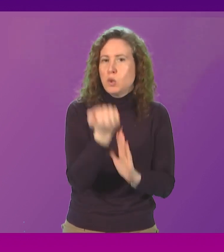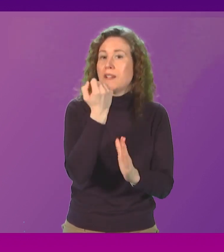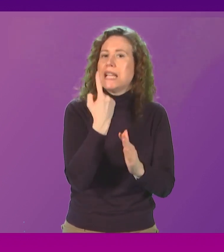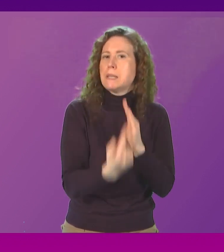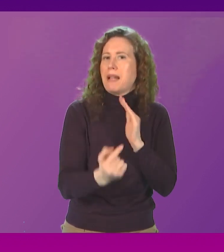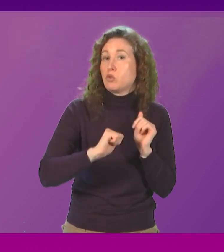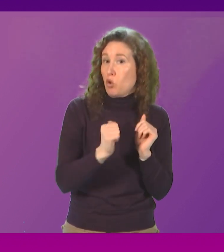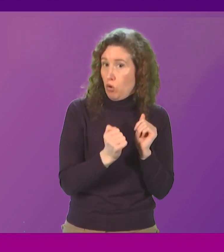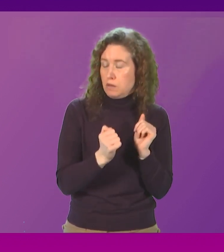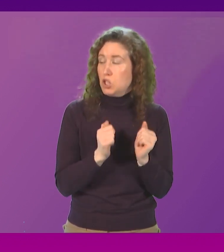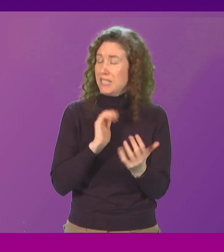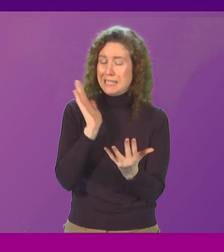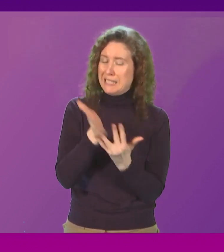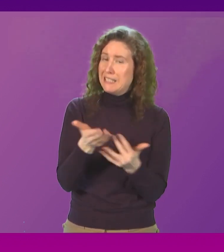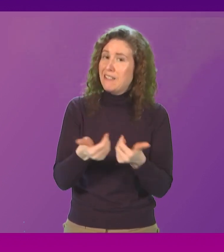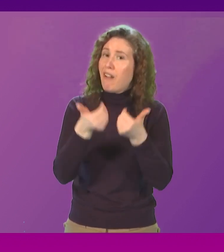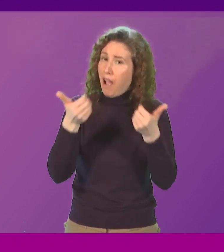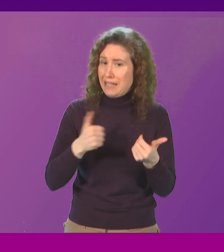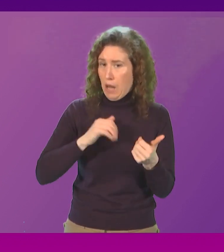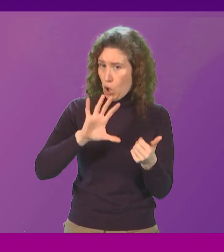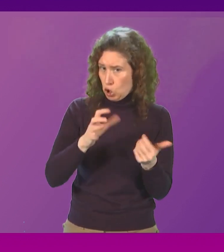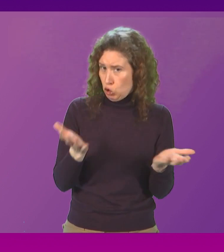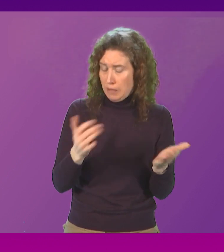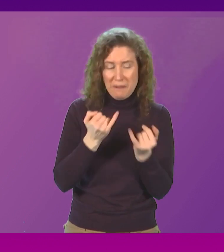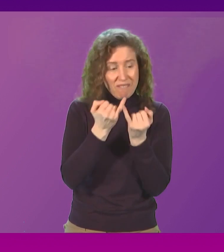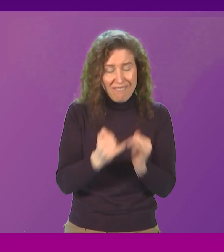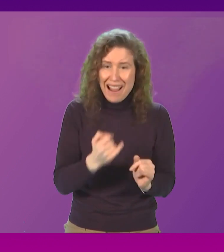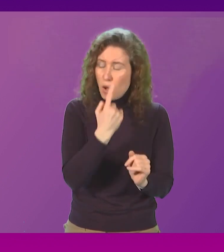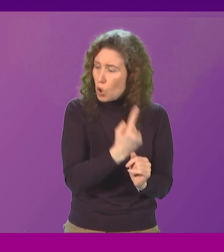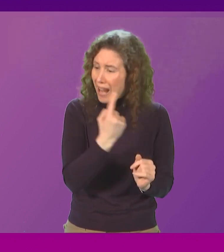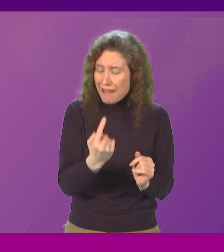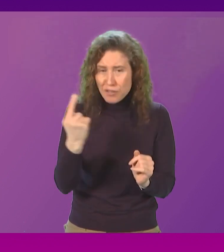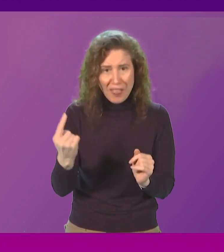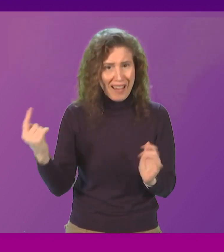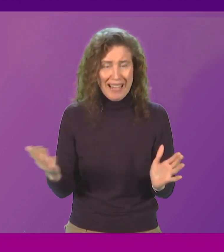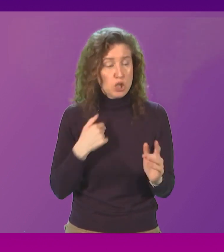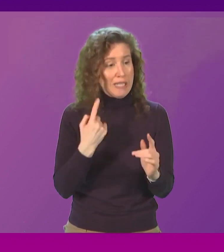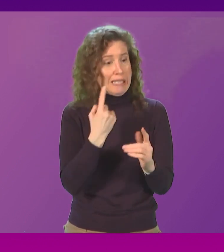She divided our country and failed on every mission that she set herself.